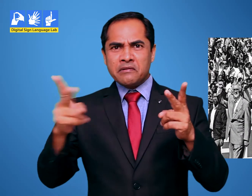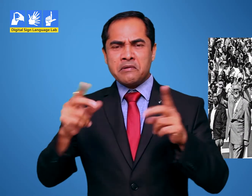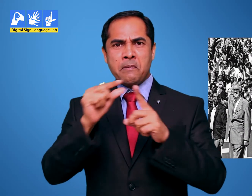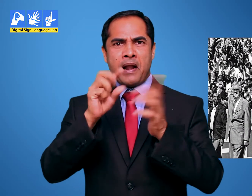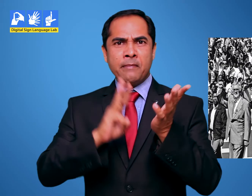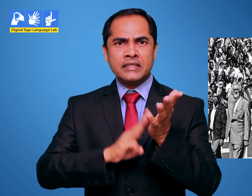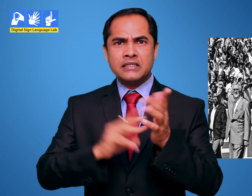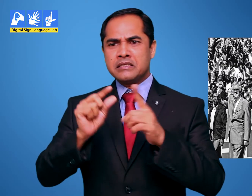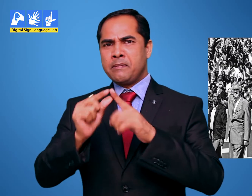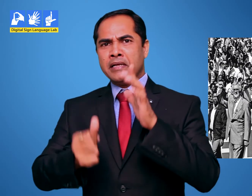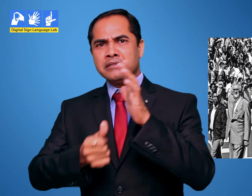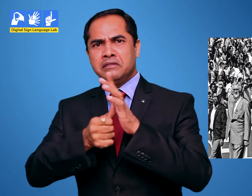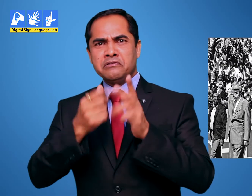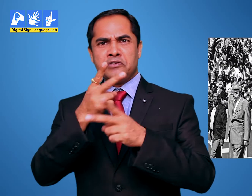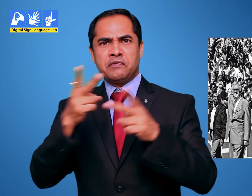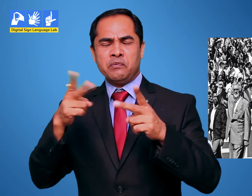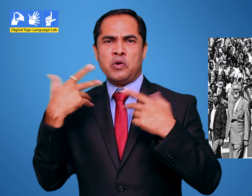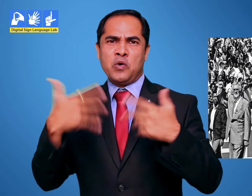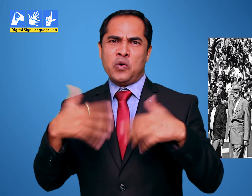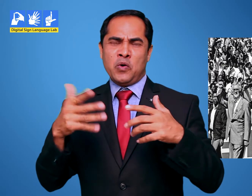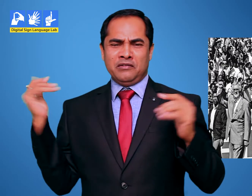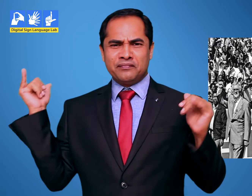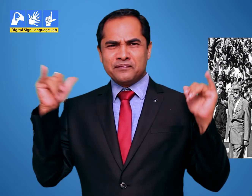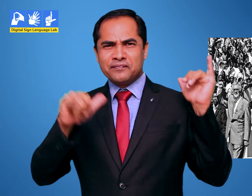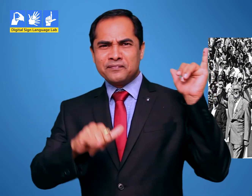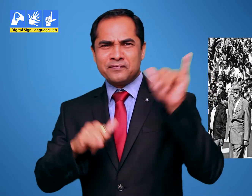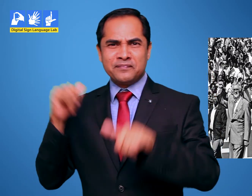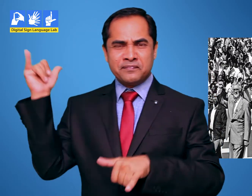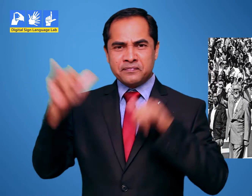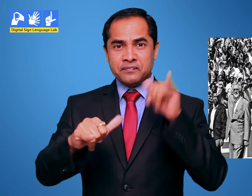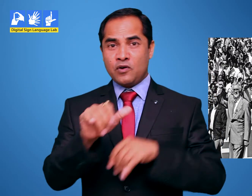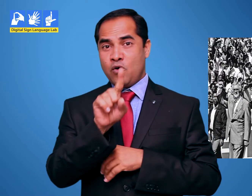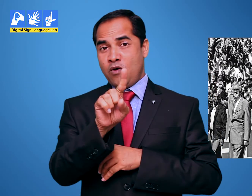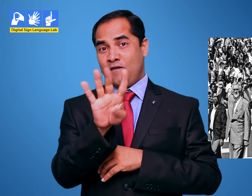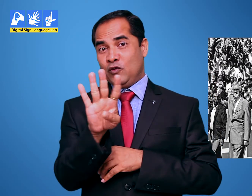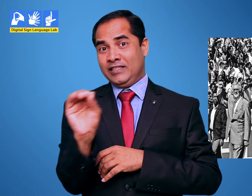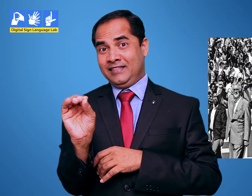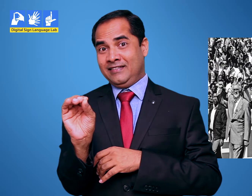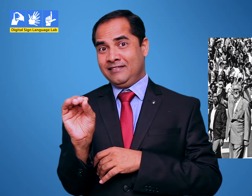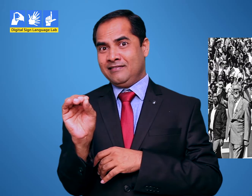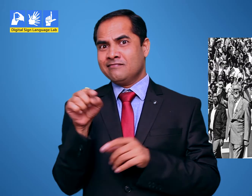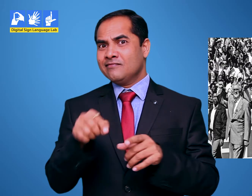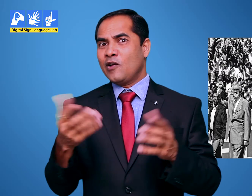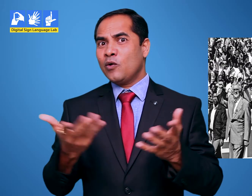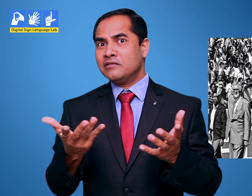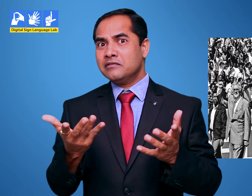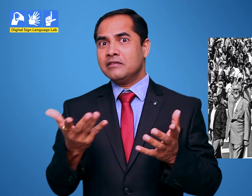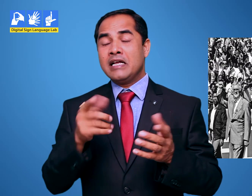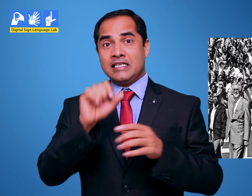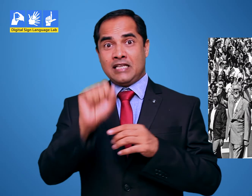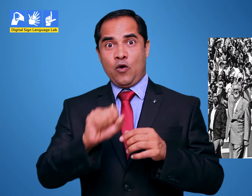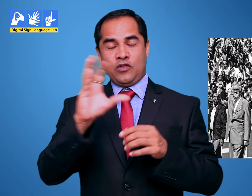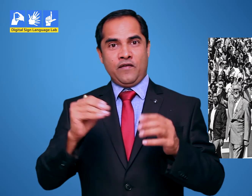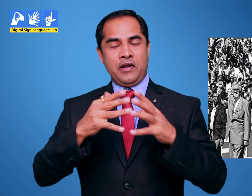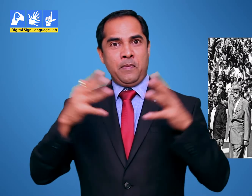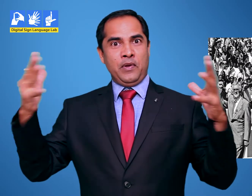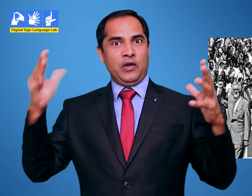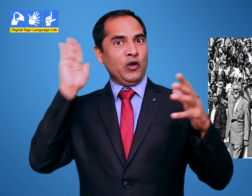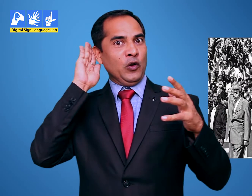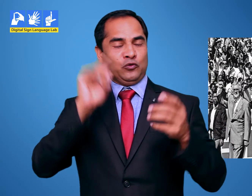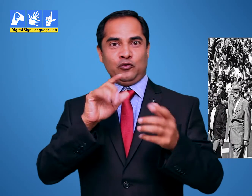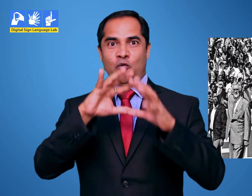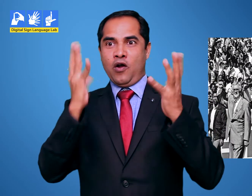leaders from various countries -140 countries around the world - they came to